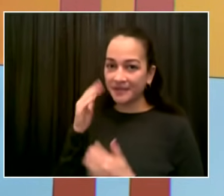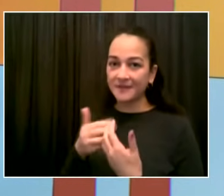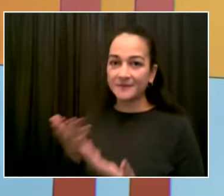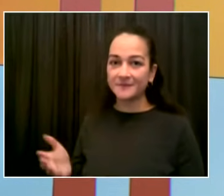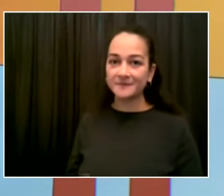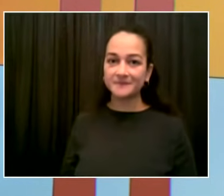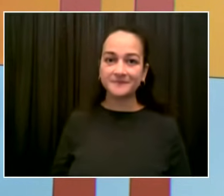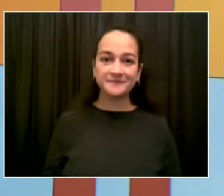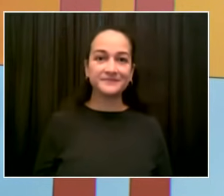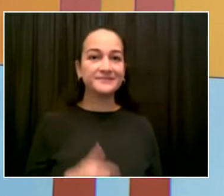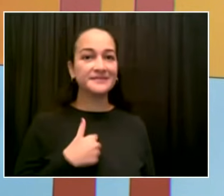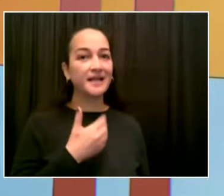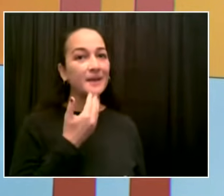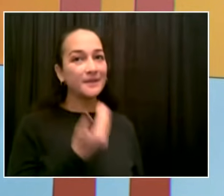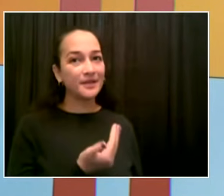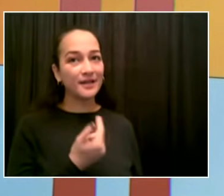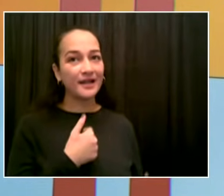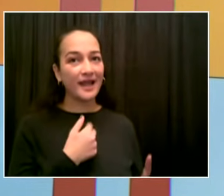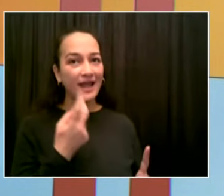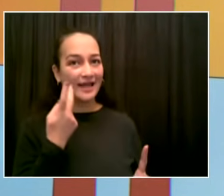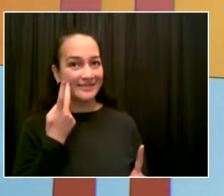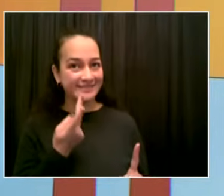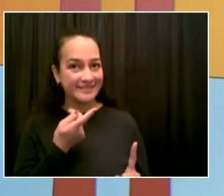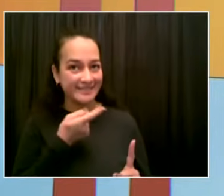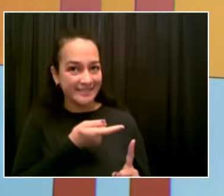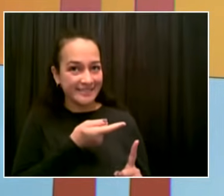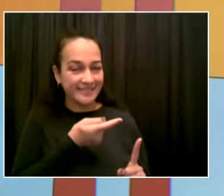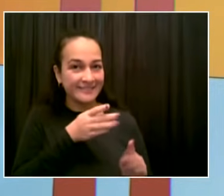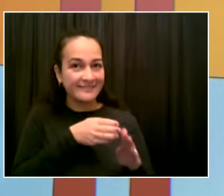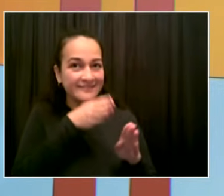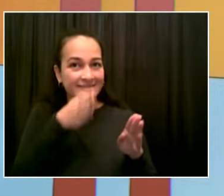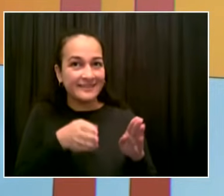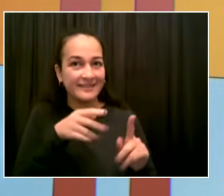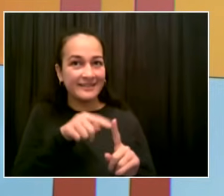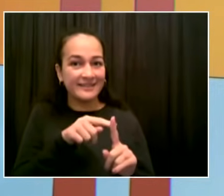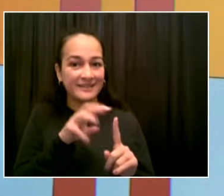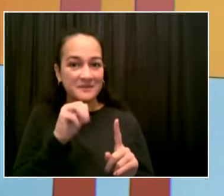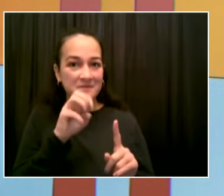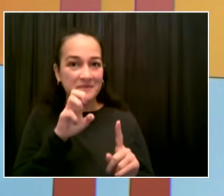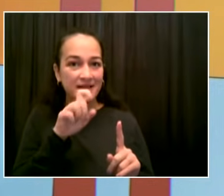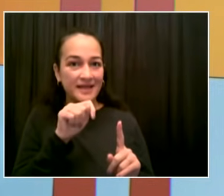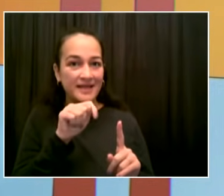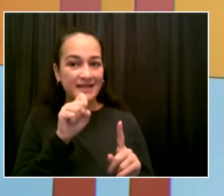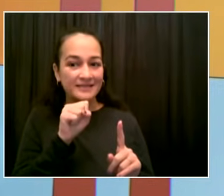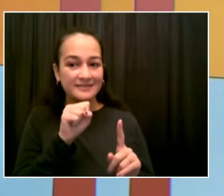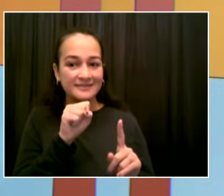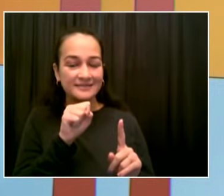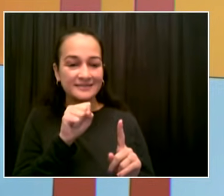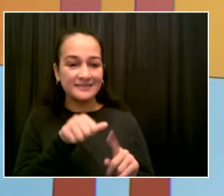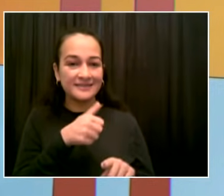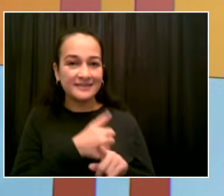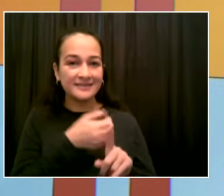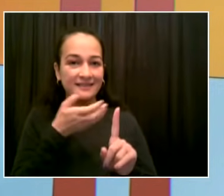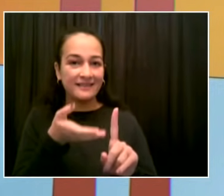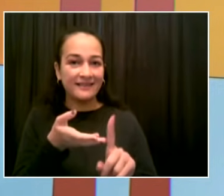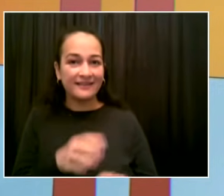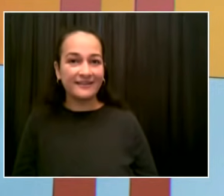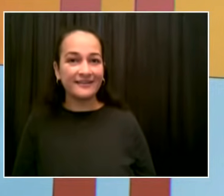ABOUT YOU? I'M DOING VERY■ç WELL. THANKS. I ESE YOU'VE GOTTEN MR. METH TERE AT YOUR ELBOW. MR.